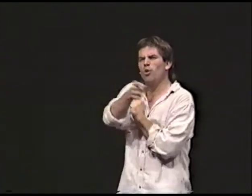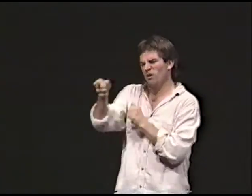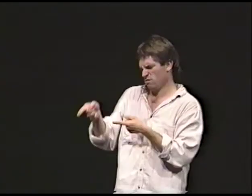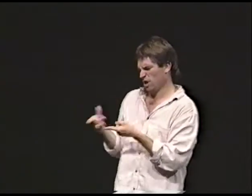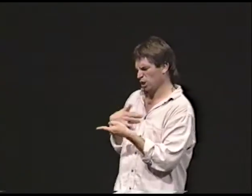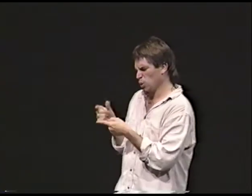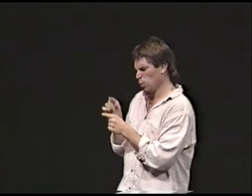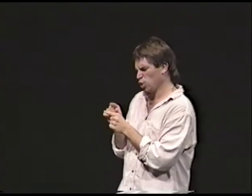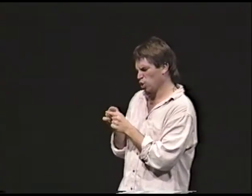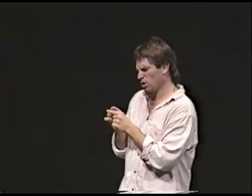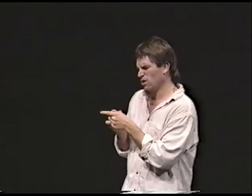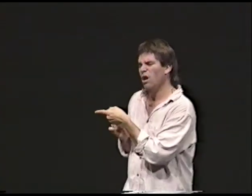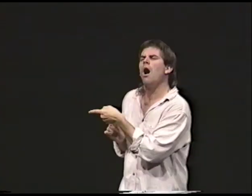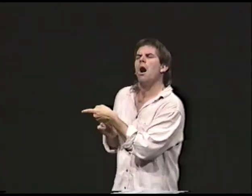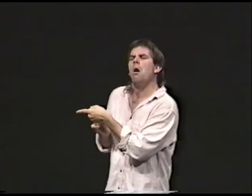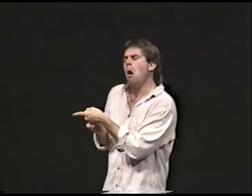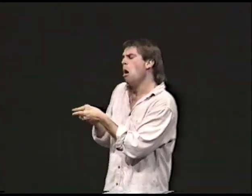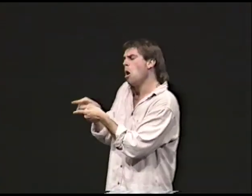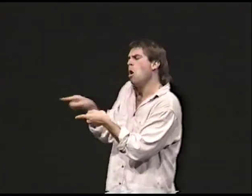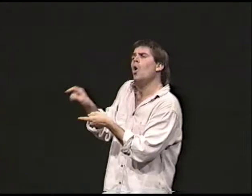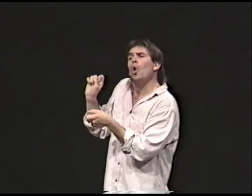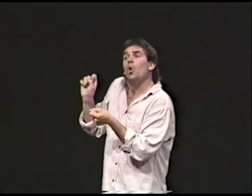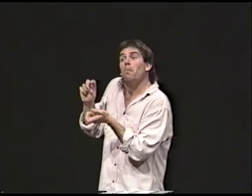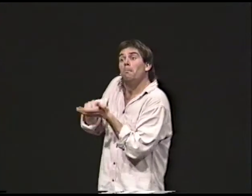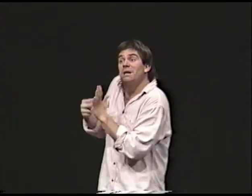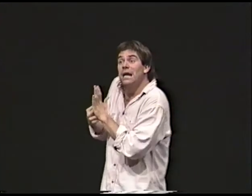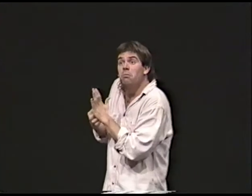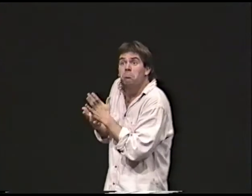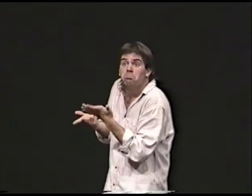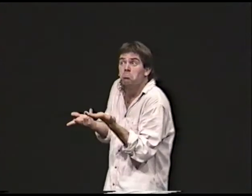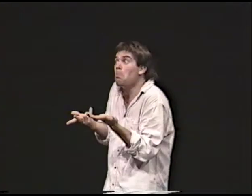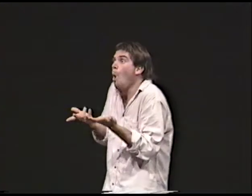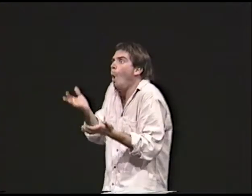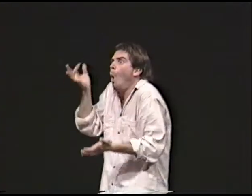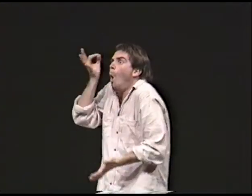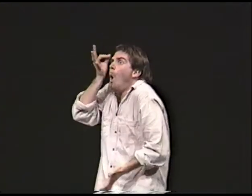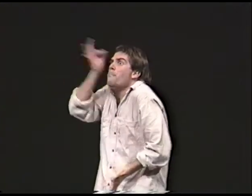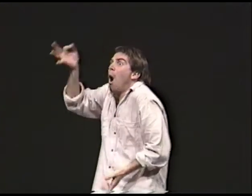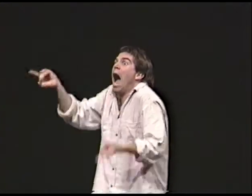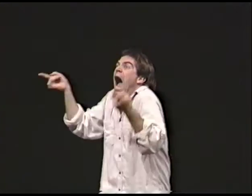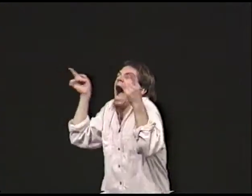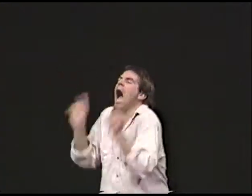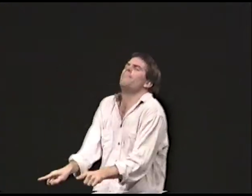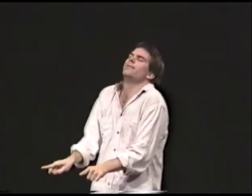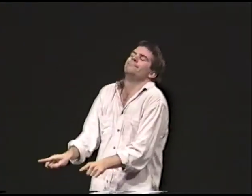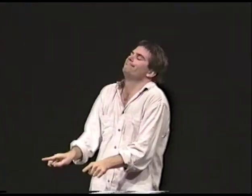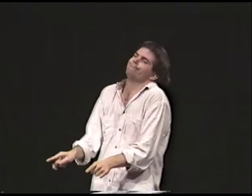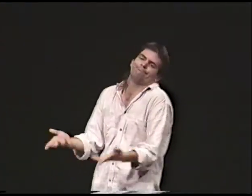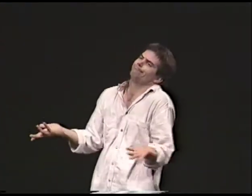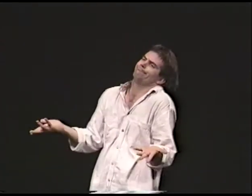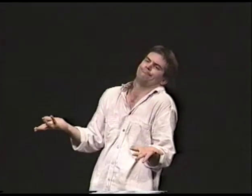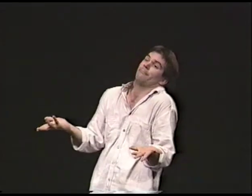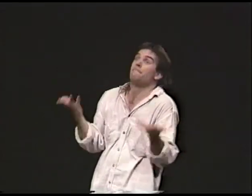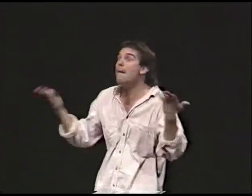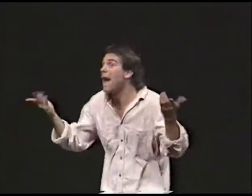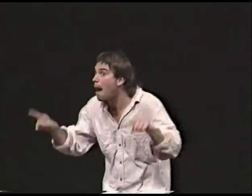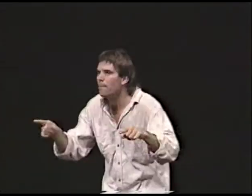And the reason I'm talking to you about that word is that it could mean also like something that almost happened,